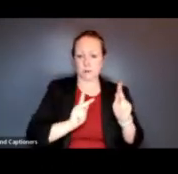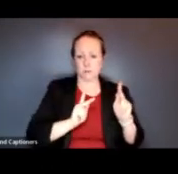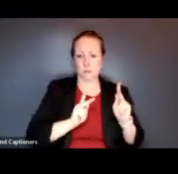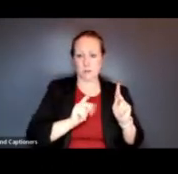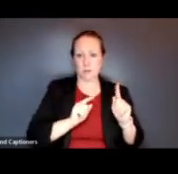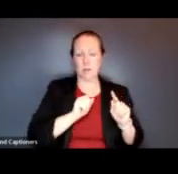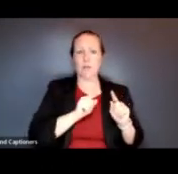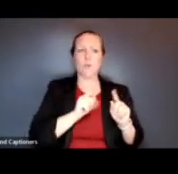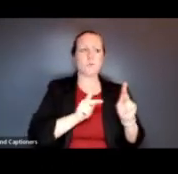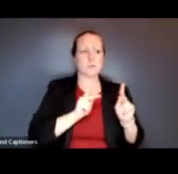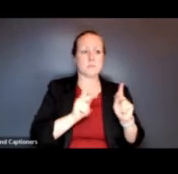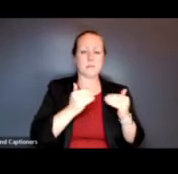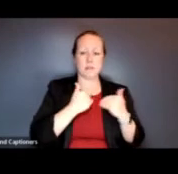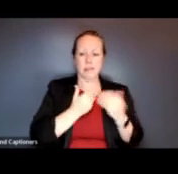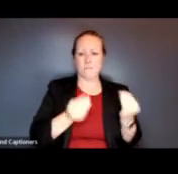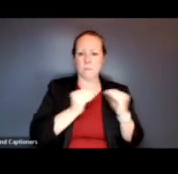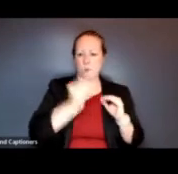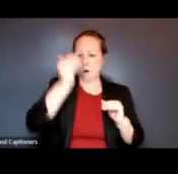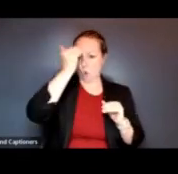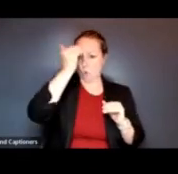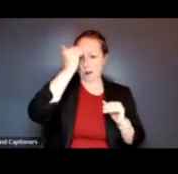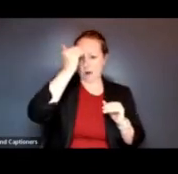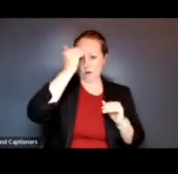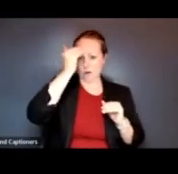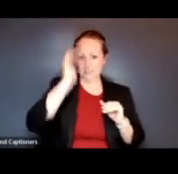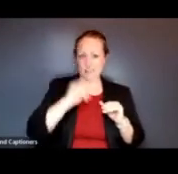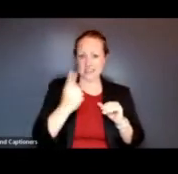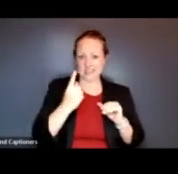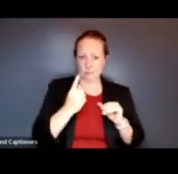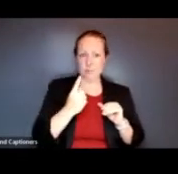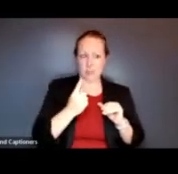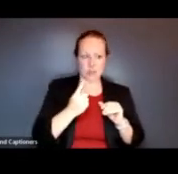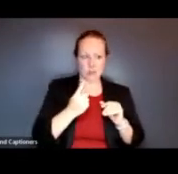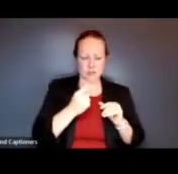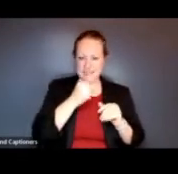higher awareness that may be presenting with a higher risk